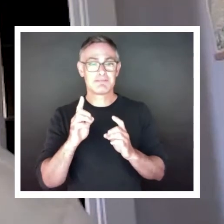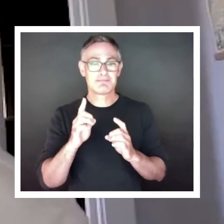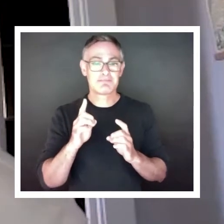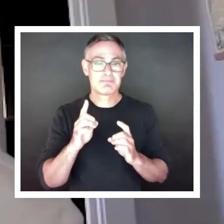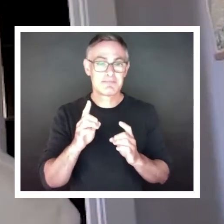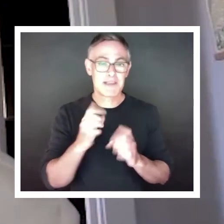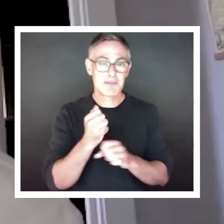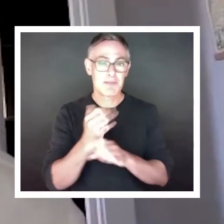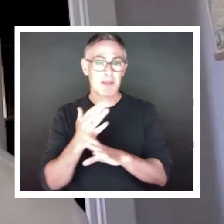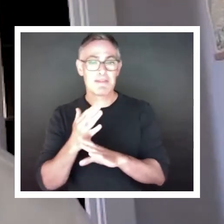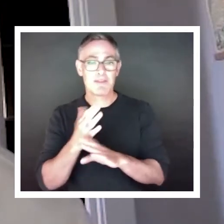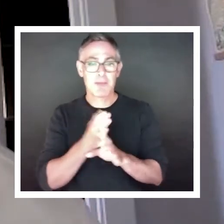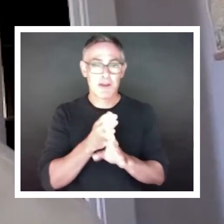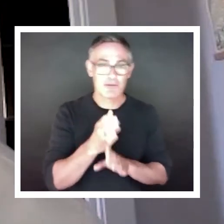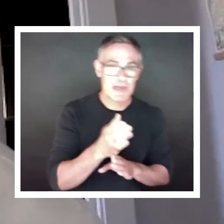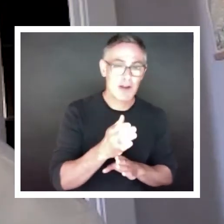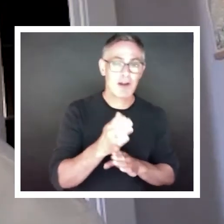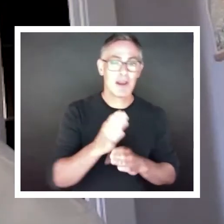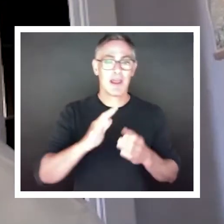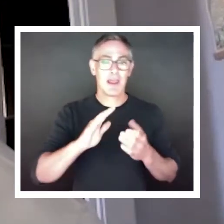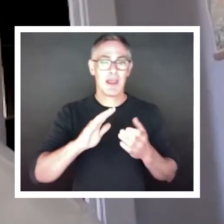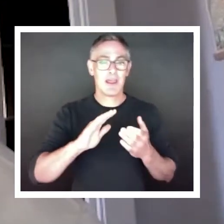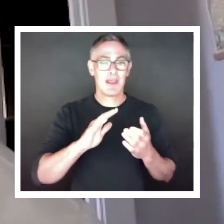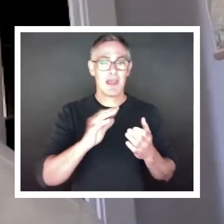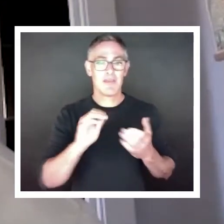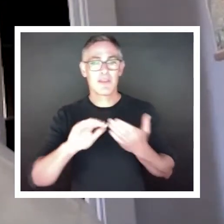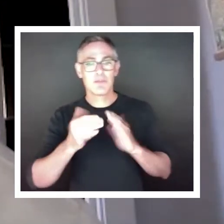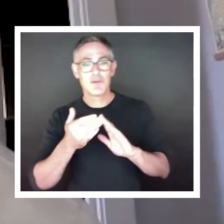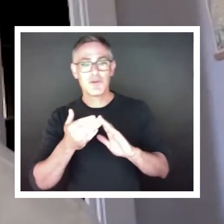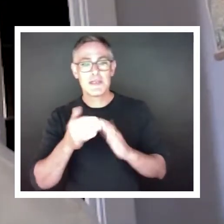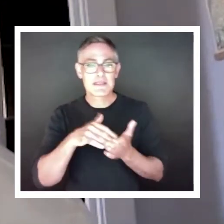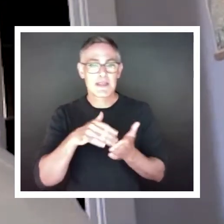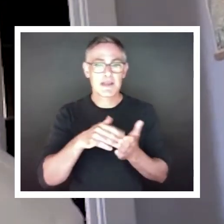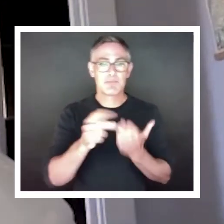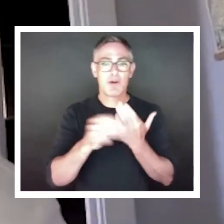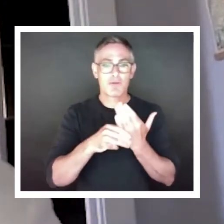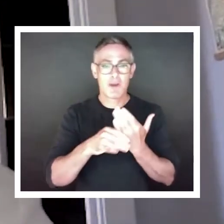The GTA program provides first time college students